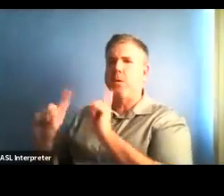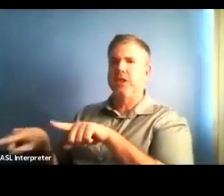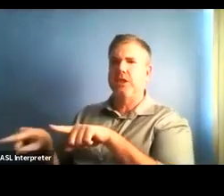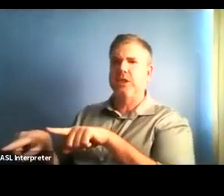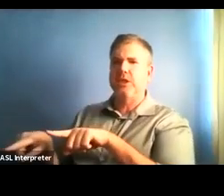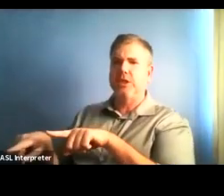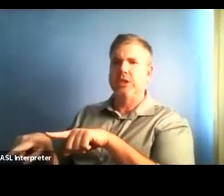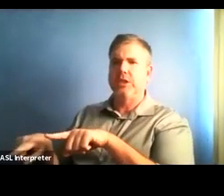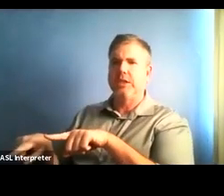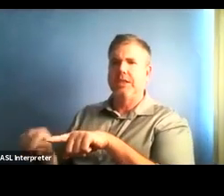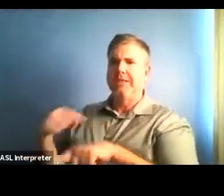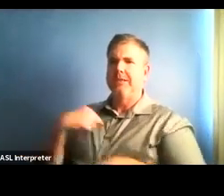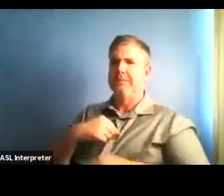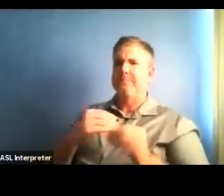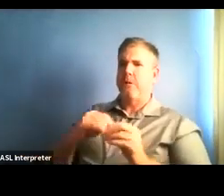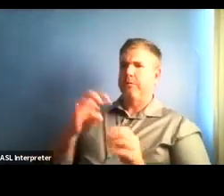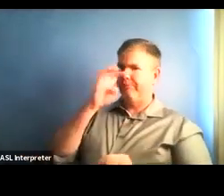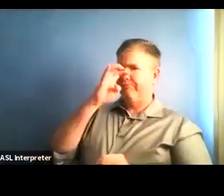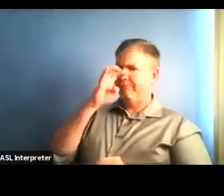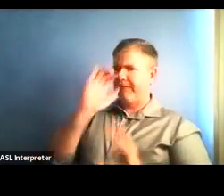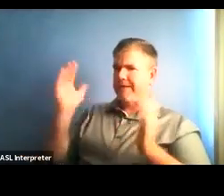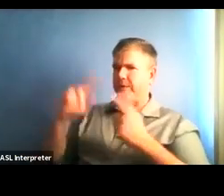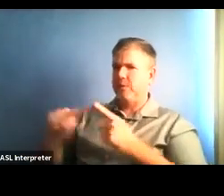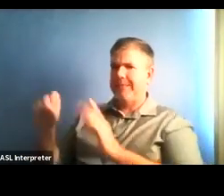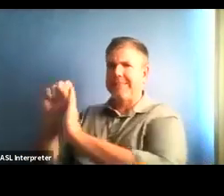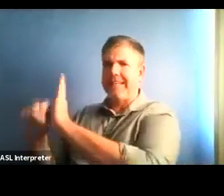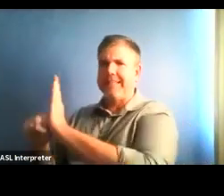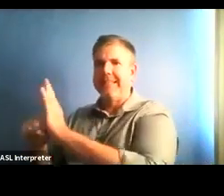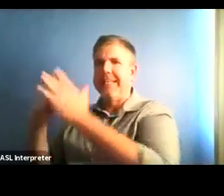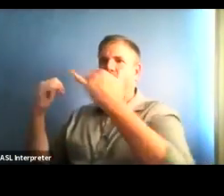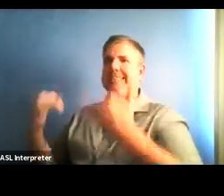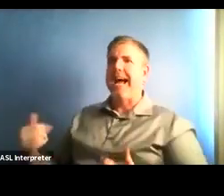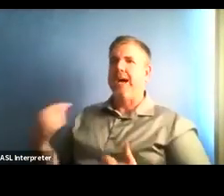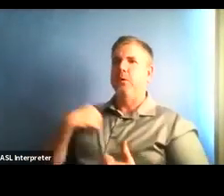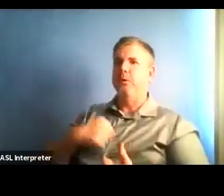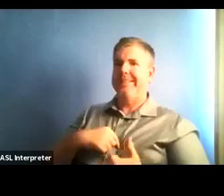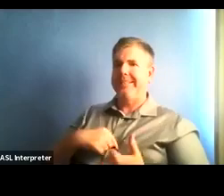So what that amendment does is align us with what the state has put out after we